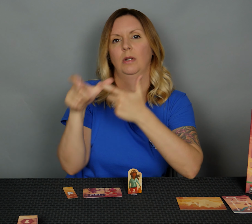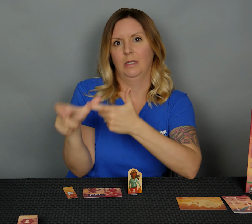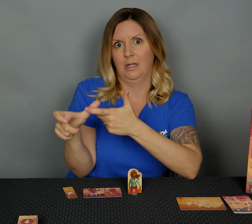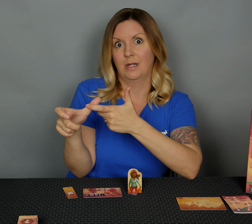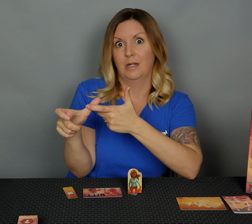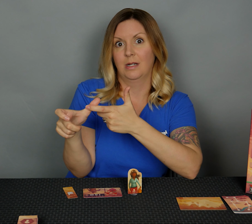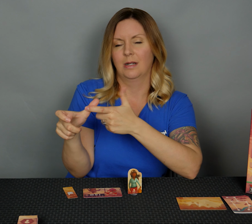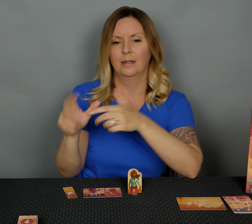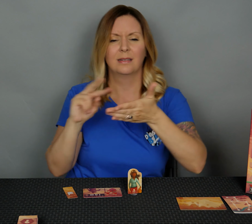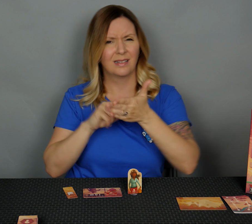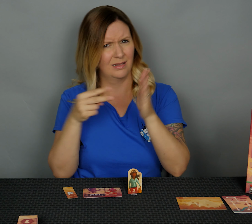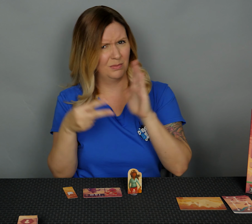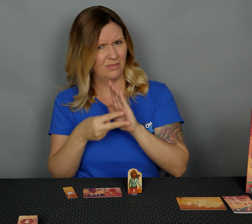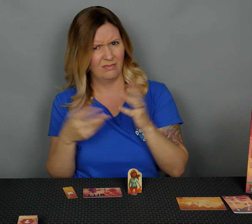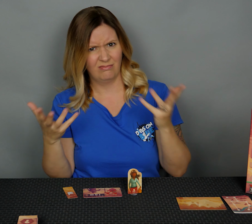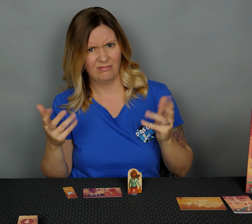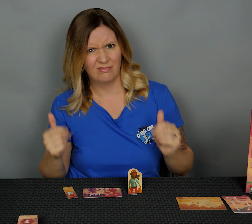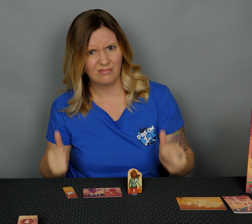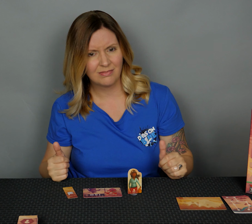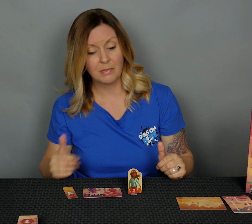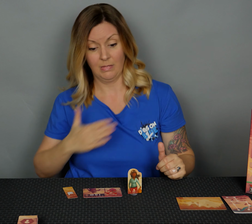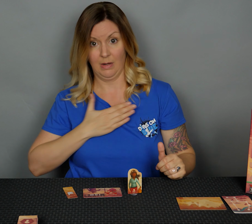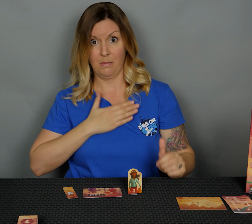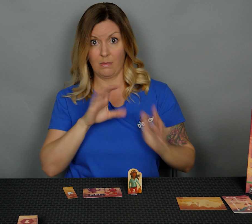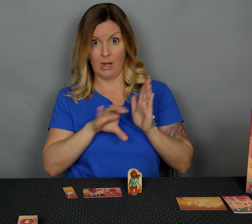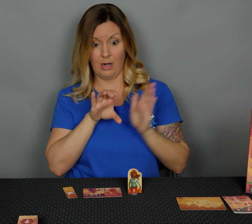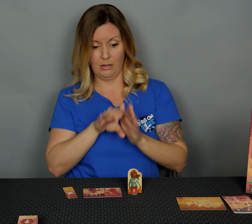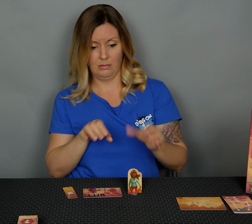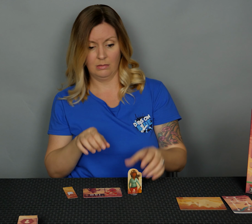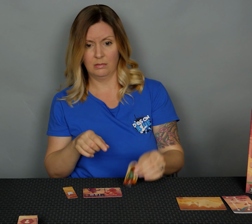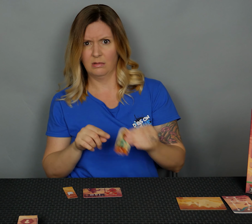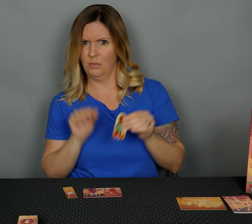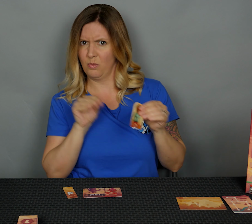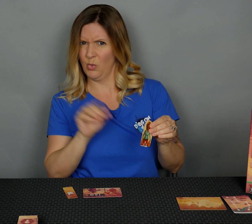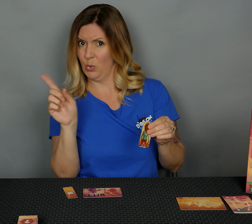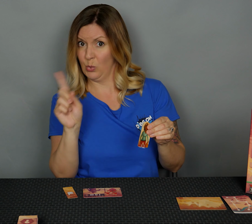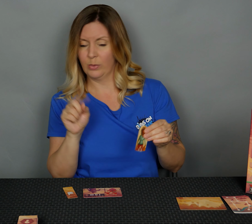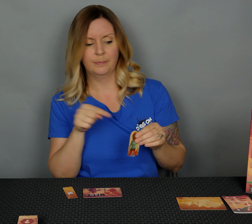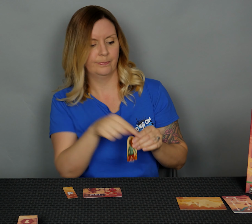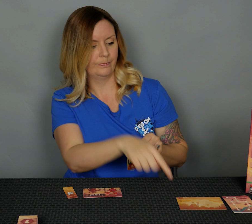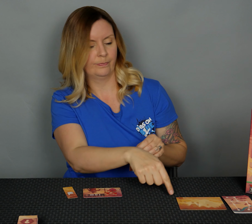So this means placing your character on the level tile.